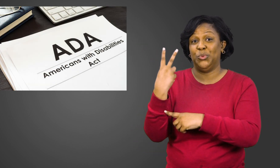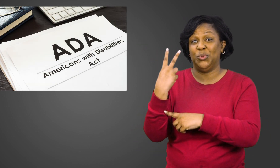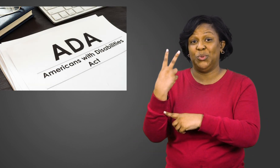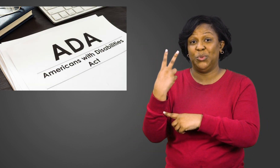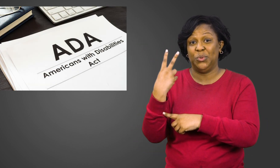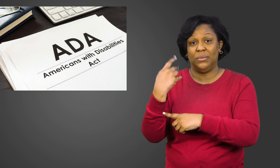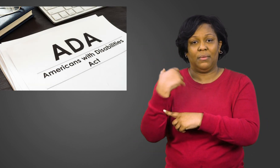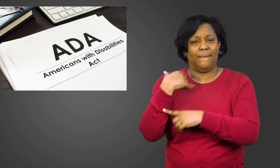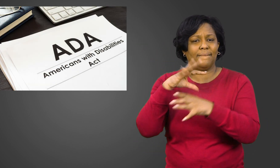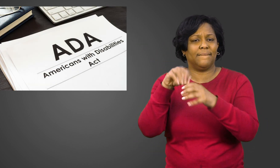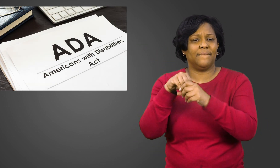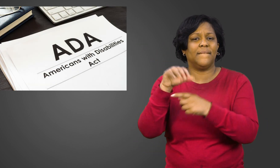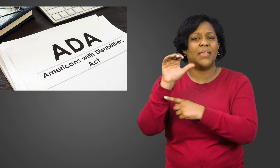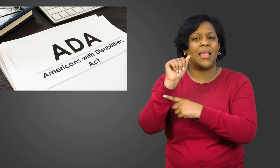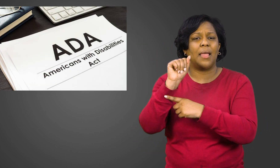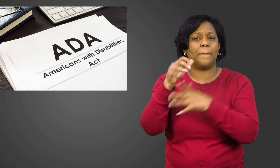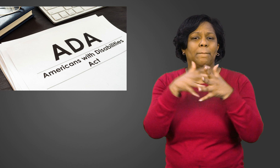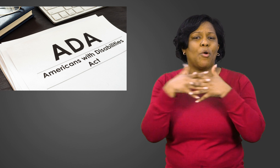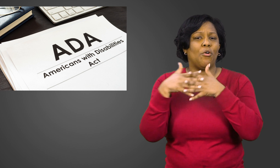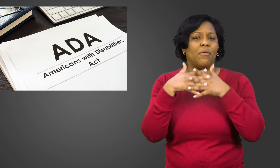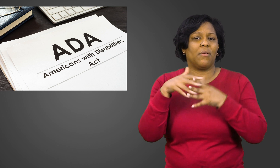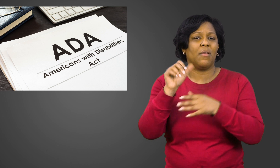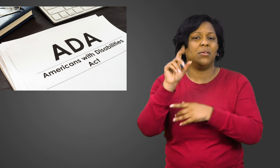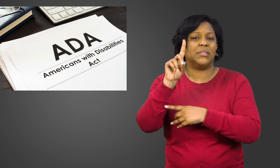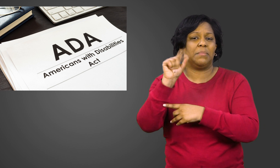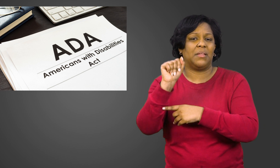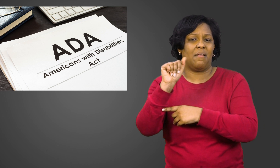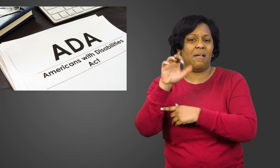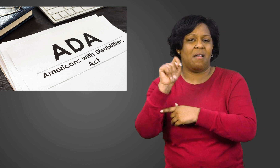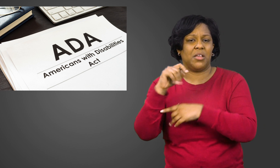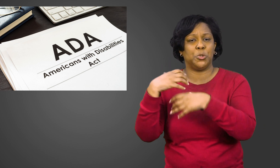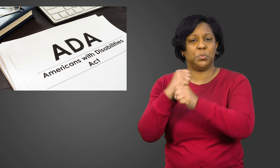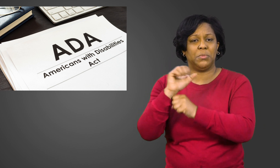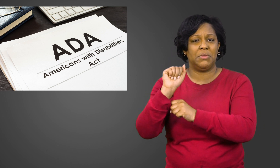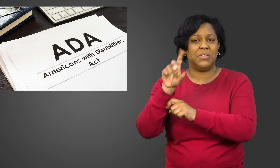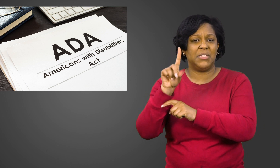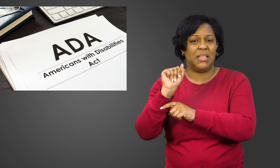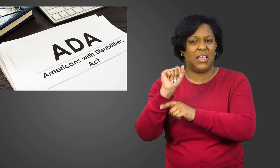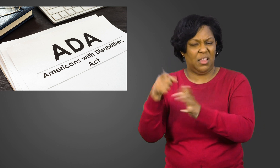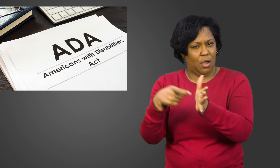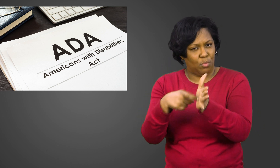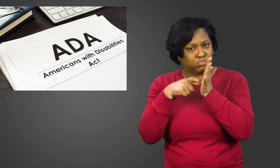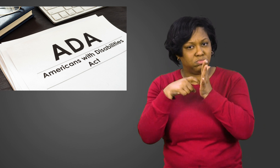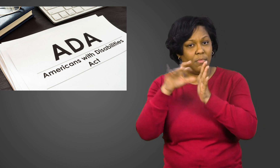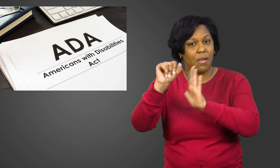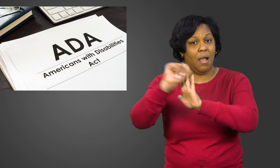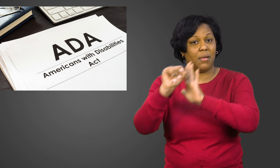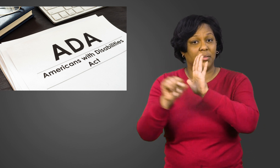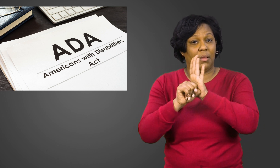Title II of the Americans with Disabilities Act (ADA) requires